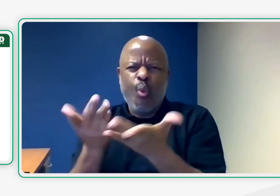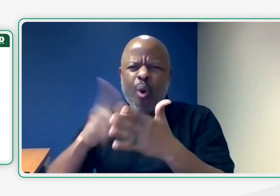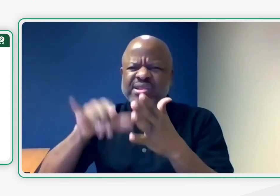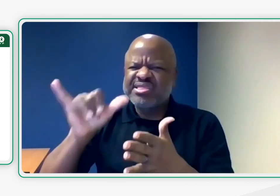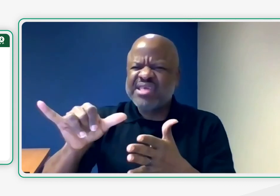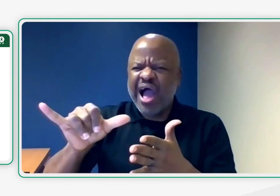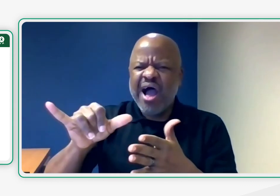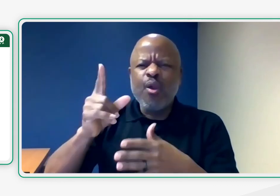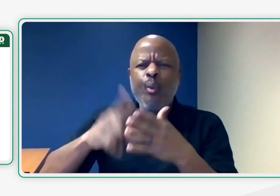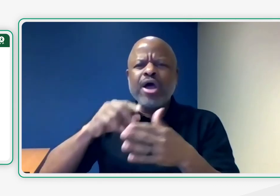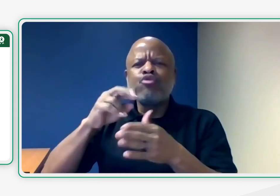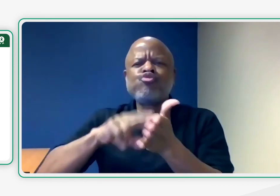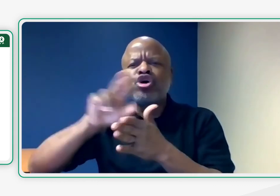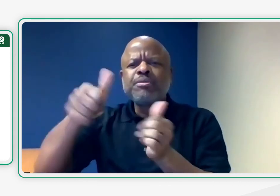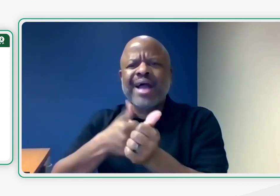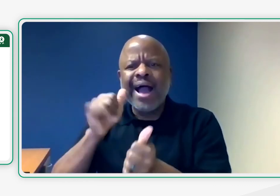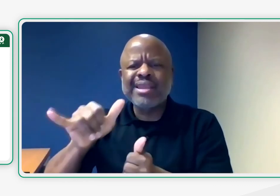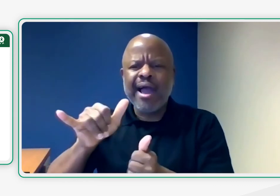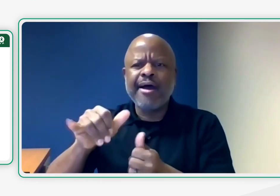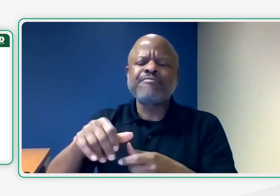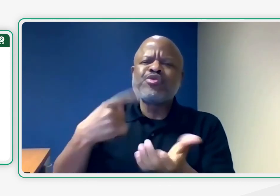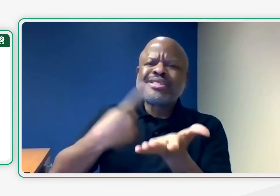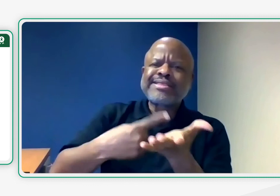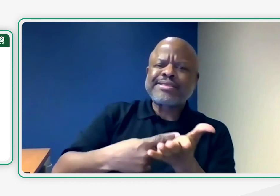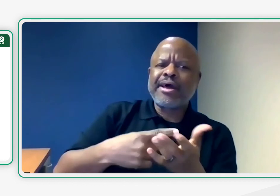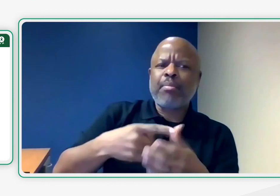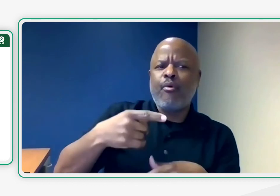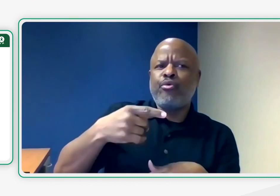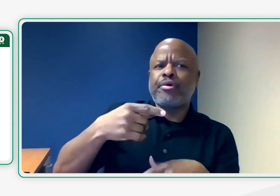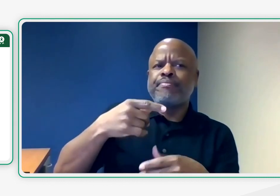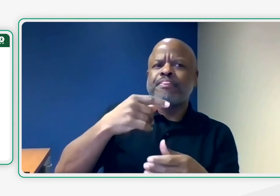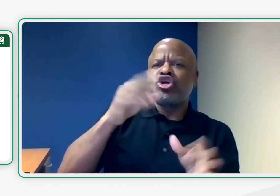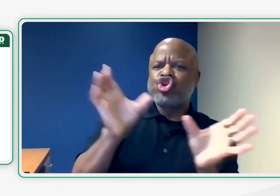and how economics influences our behavior, and what the reasoning